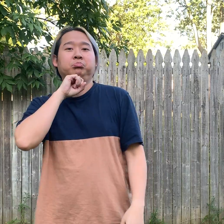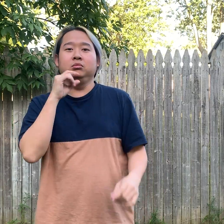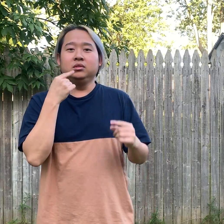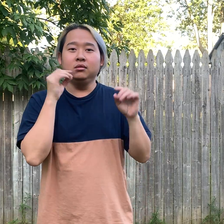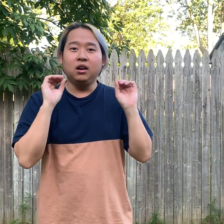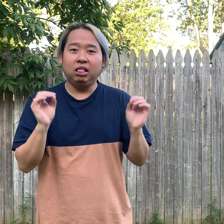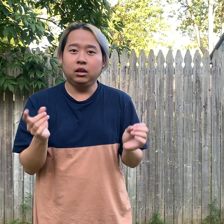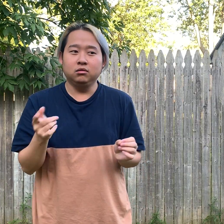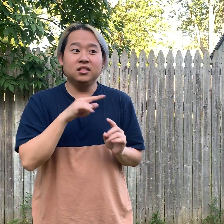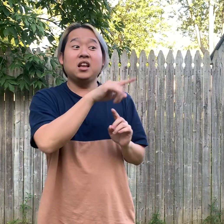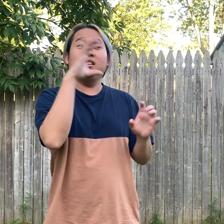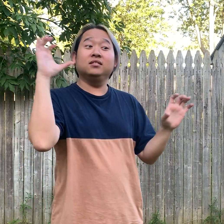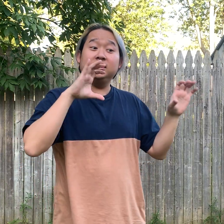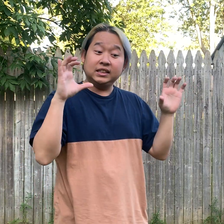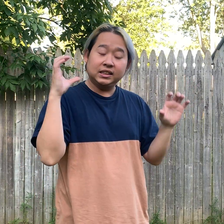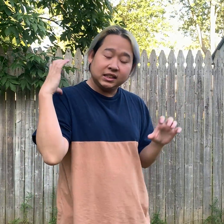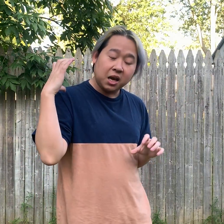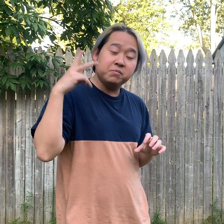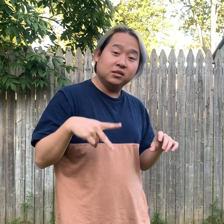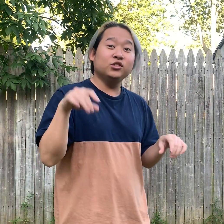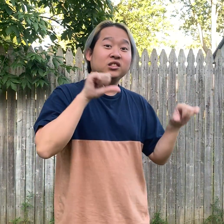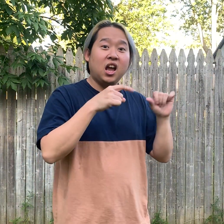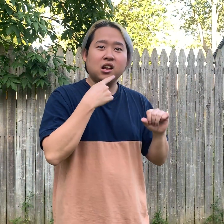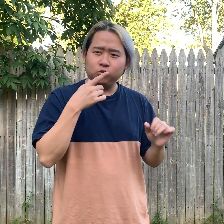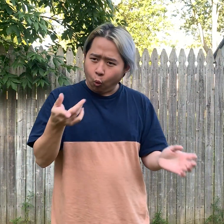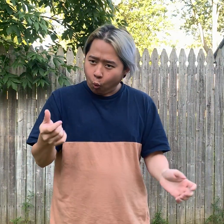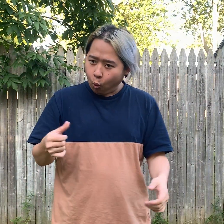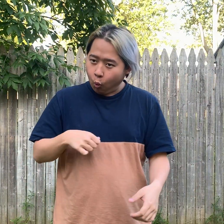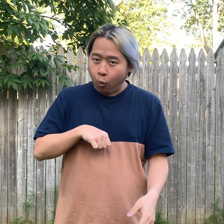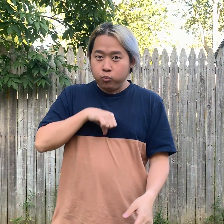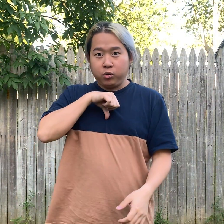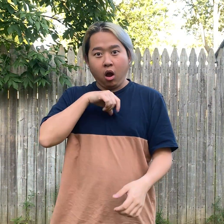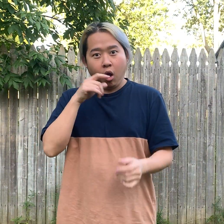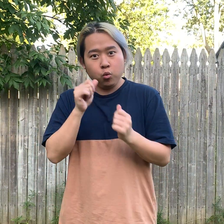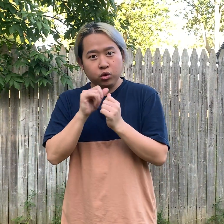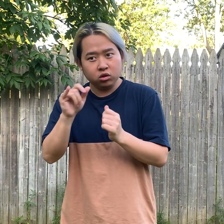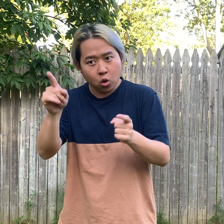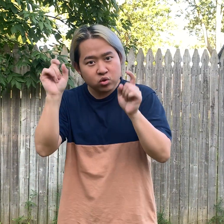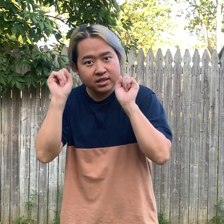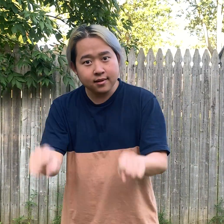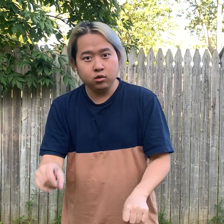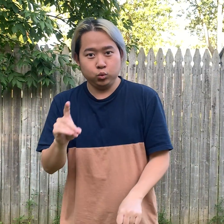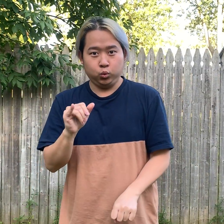The chairperson of the science department was so proud of me